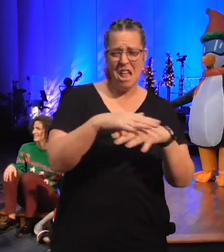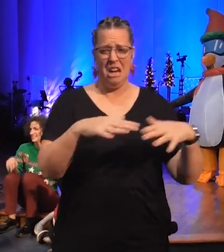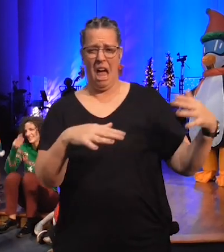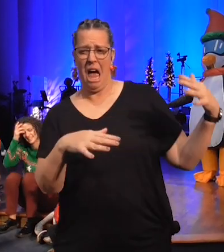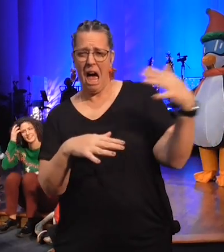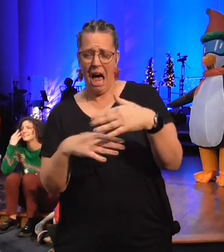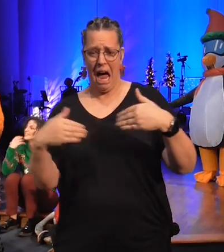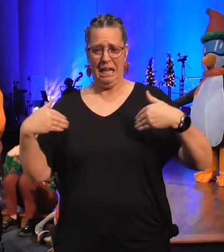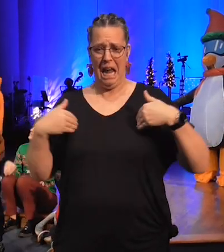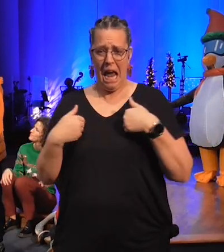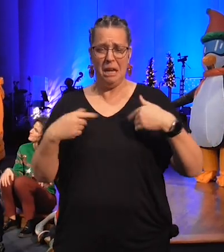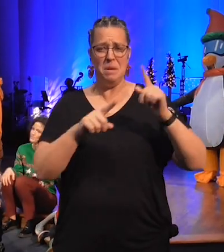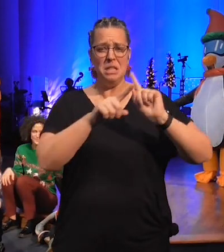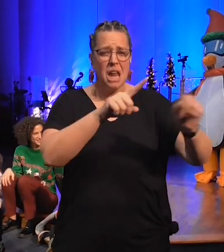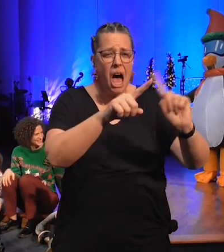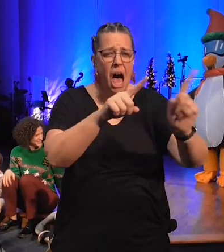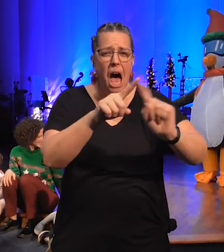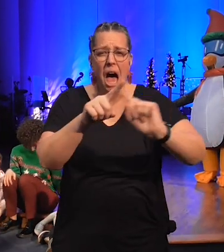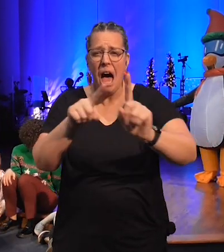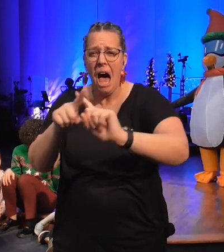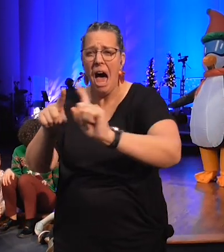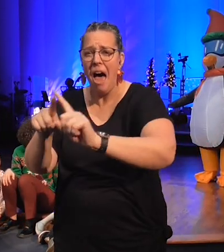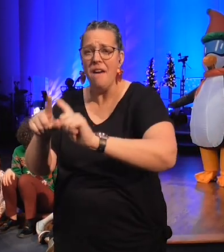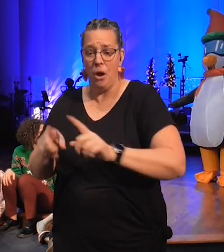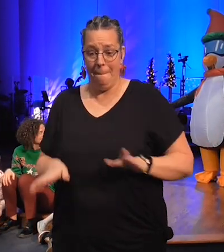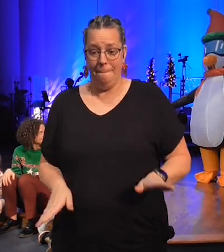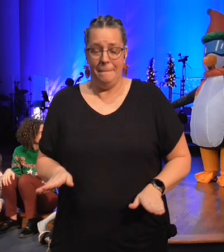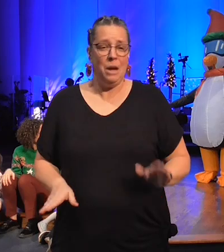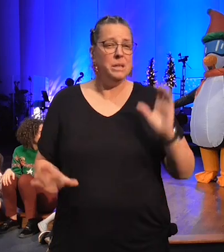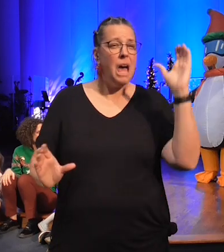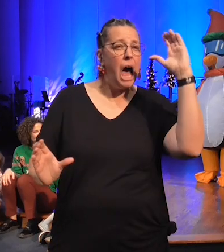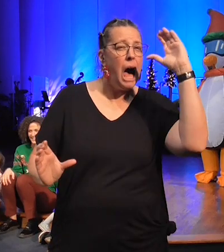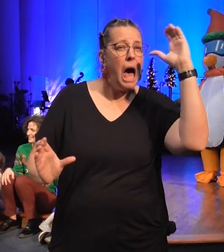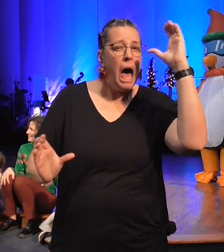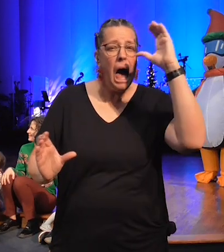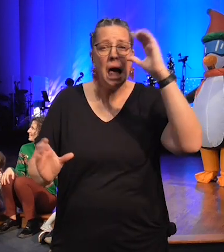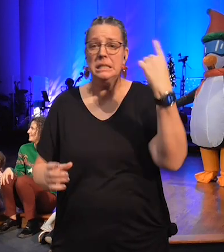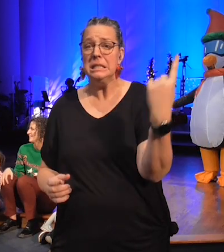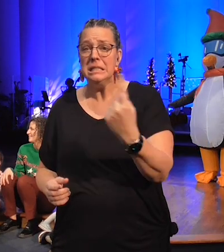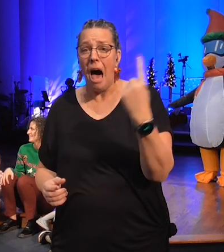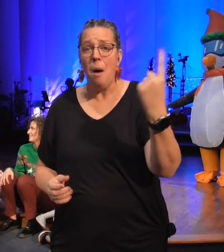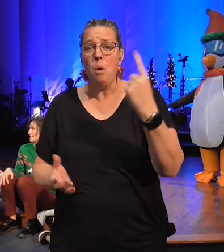the streets were filled with thousands of different animals from all over the world